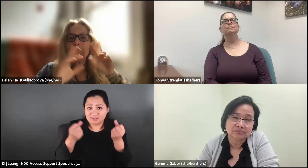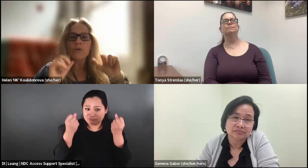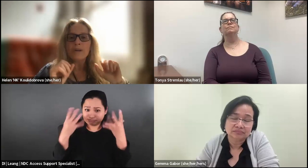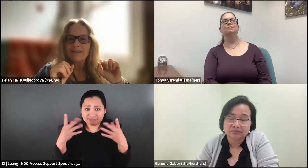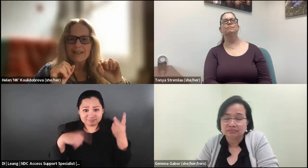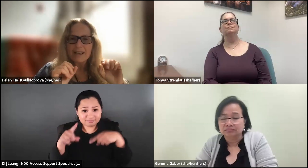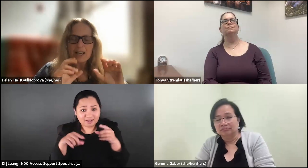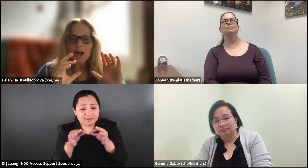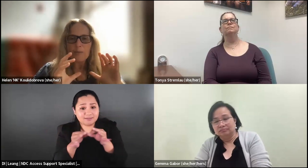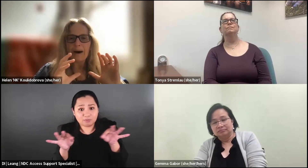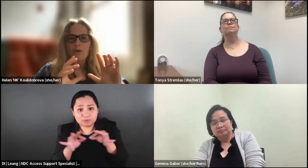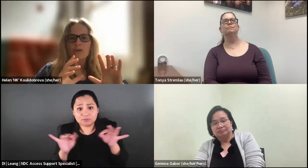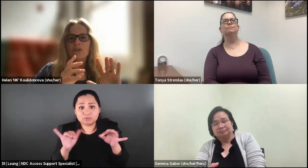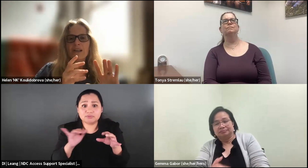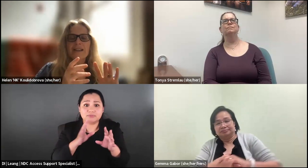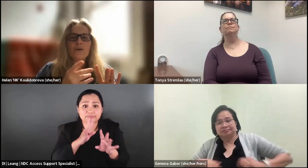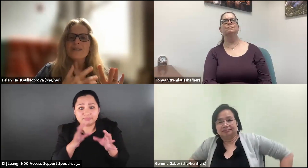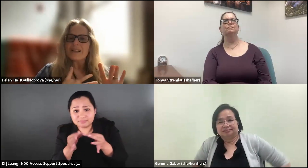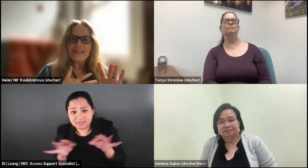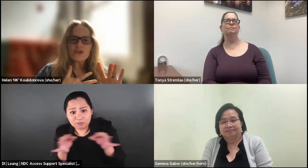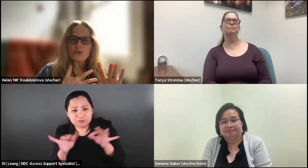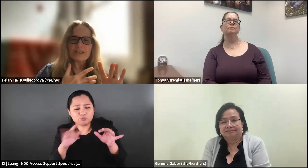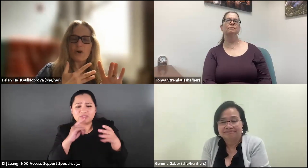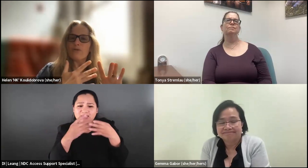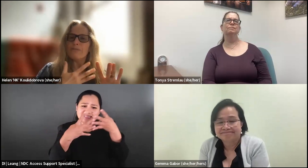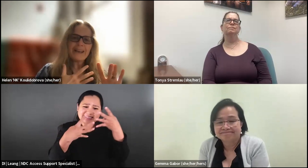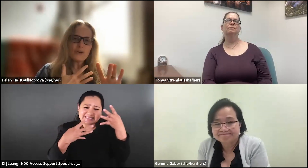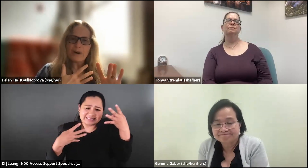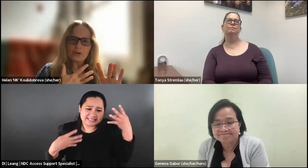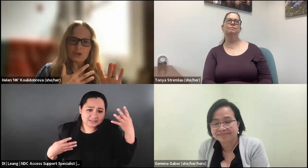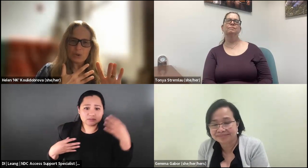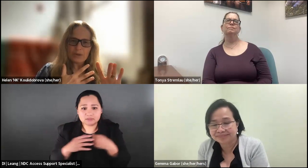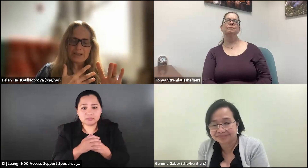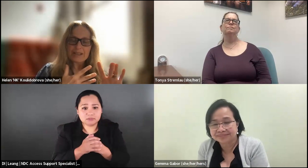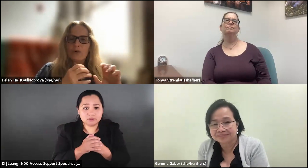We know nothing about linguistic histories of many of our students.